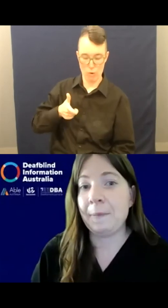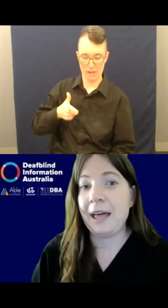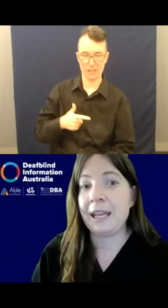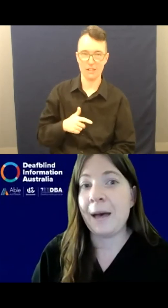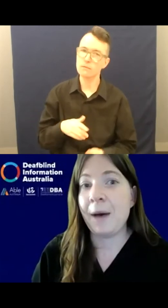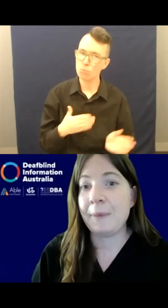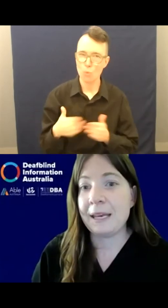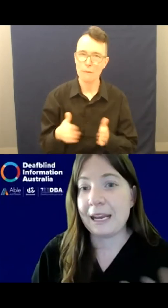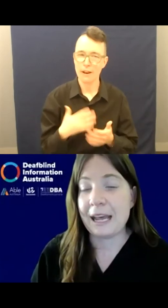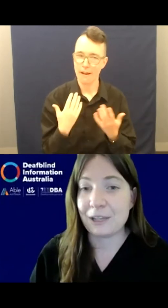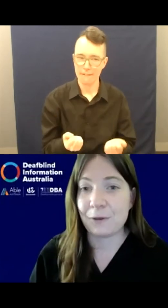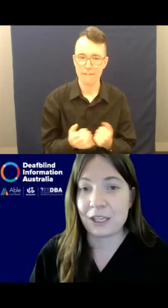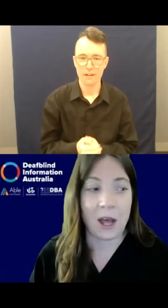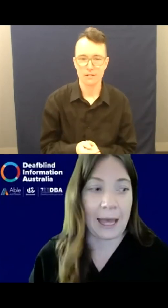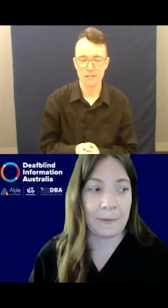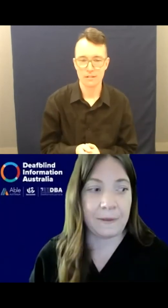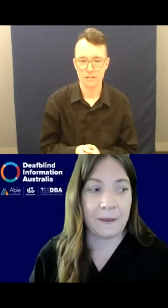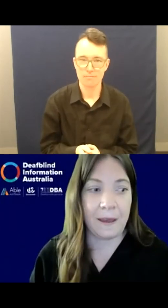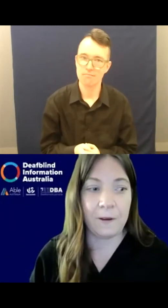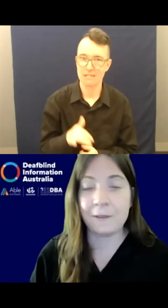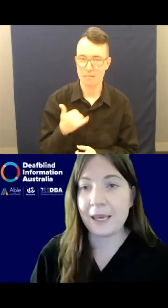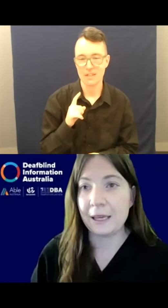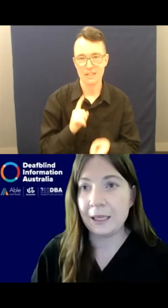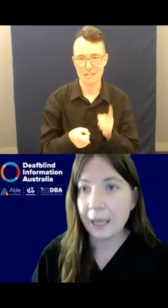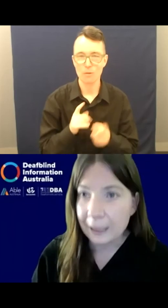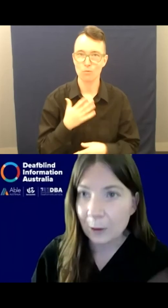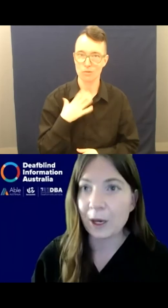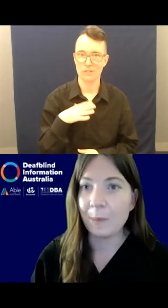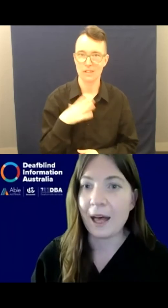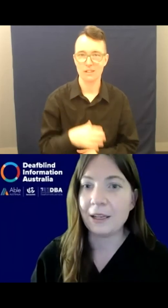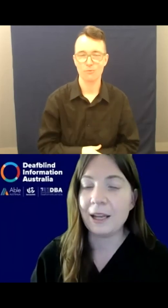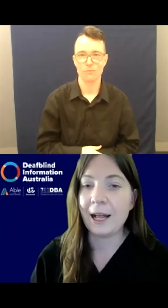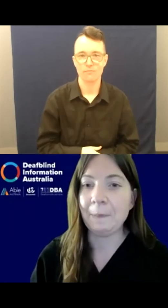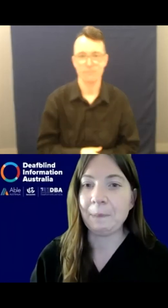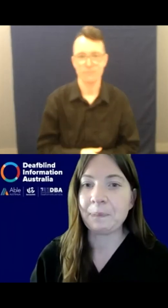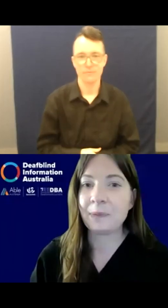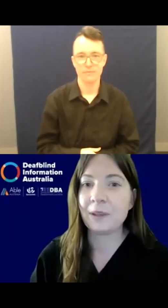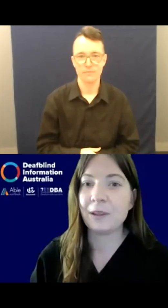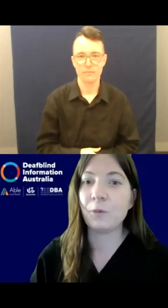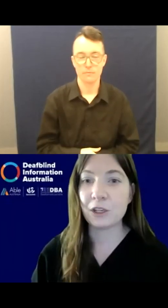And that might be needed at different times. I'll speak a little bit about the window of